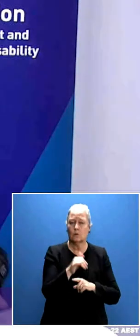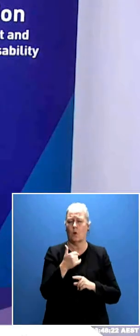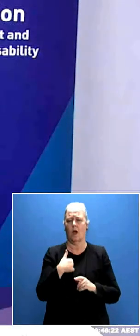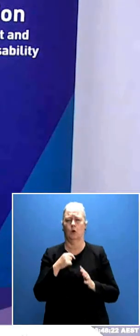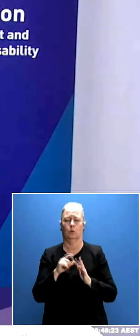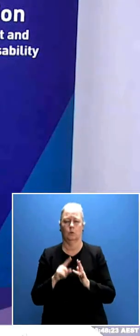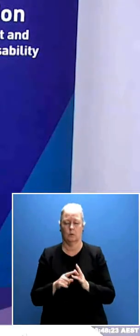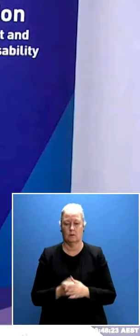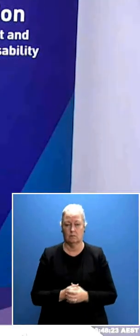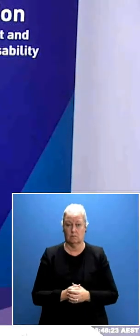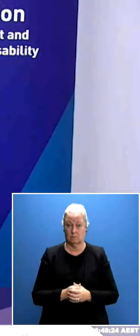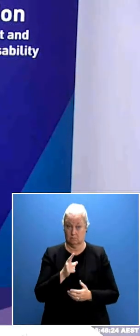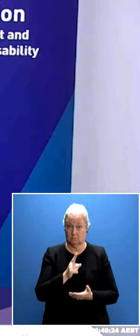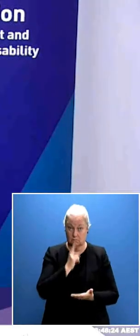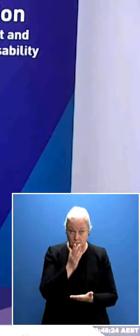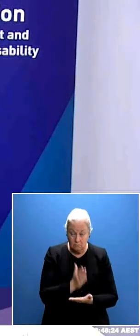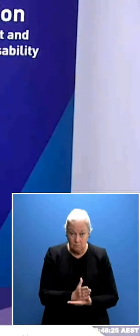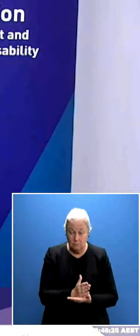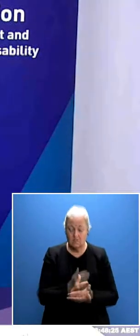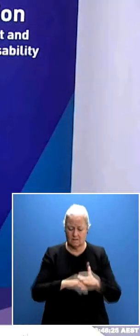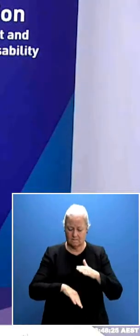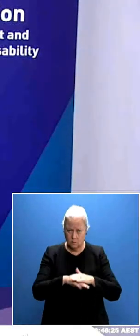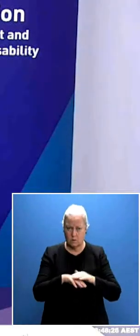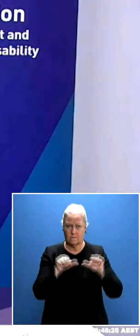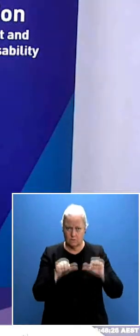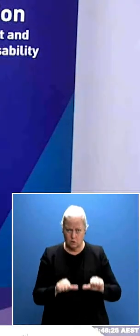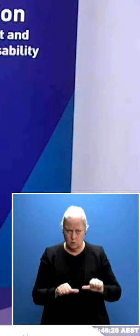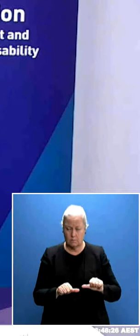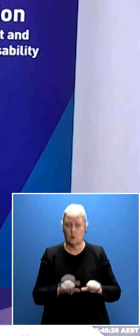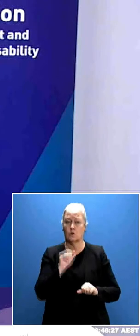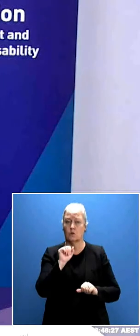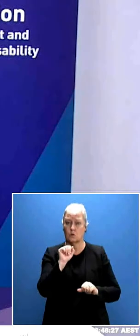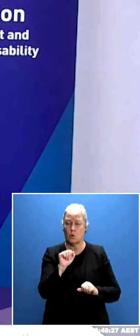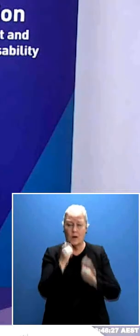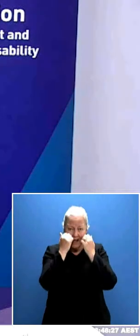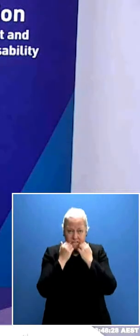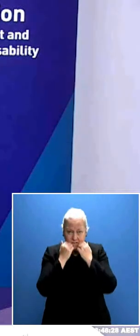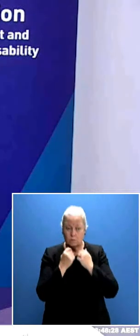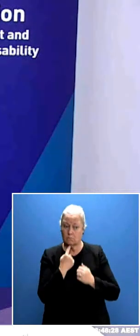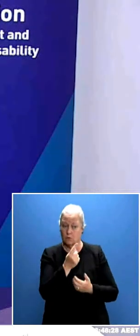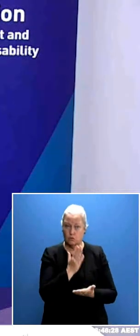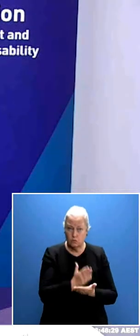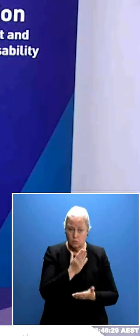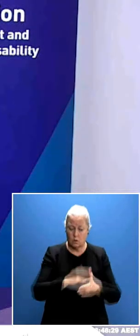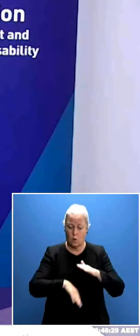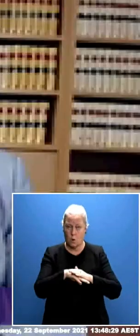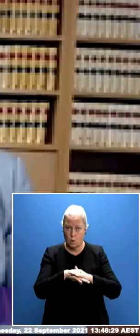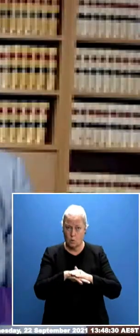Do you solemly and sincerely declare and defend that the evidence you shall give would be the truth, the whole truth and nothing but the truth.